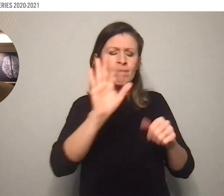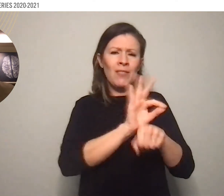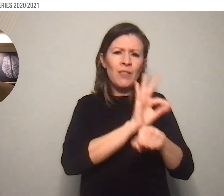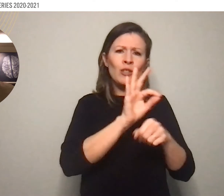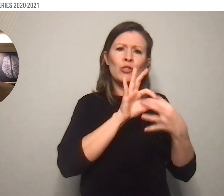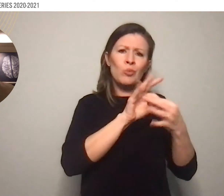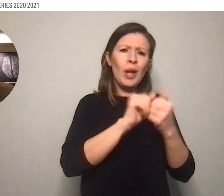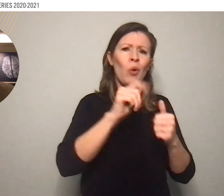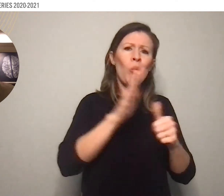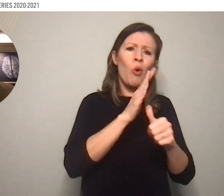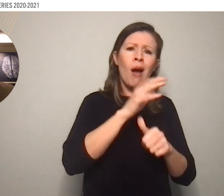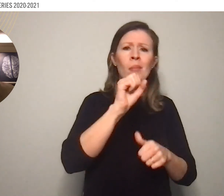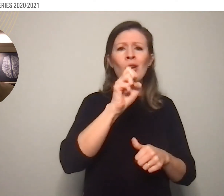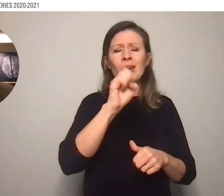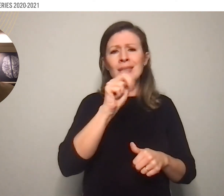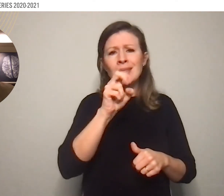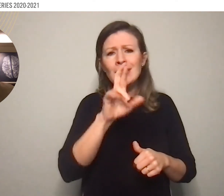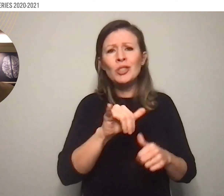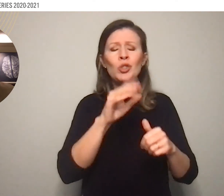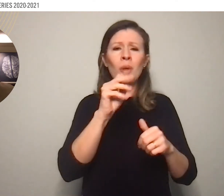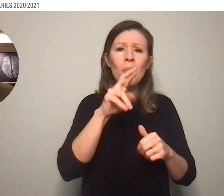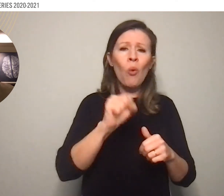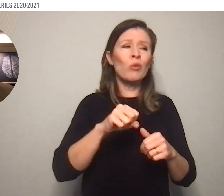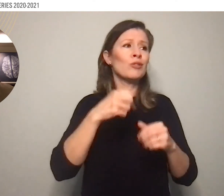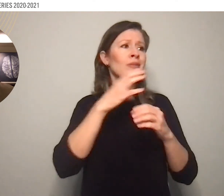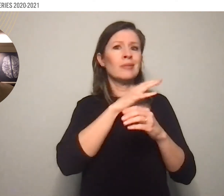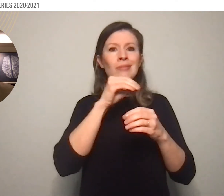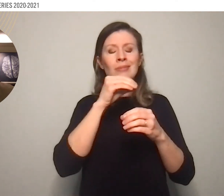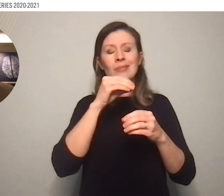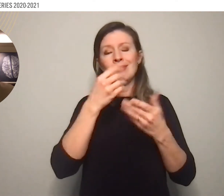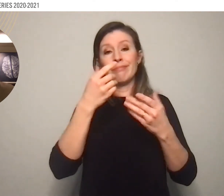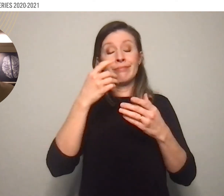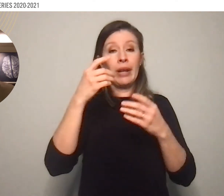in primary sensory and motor systems, and complex behaviors like learning memory and attention.